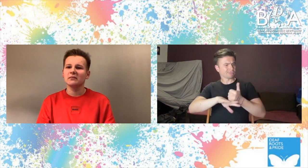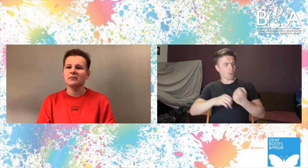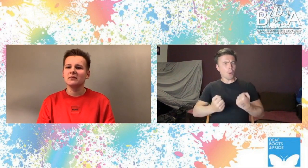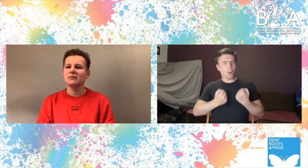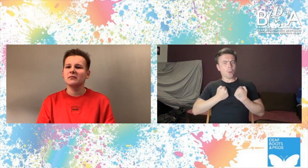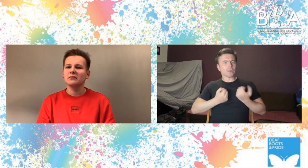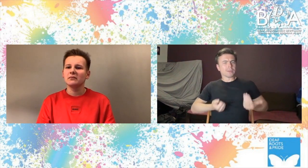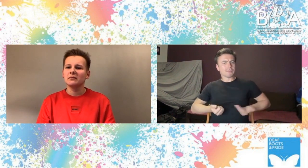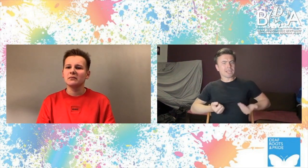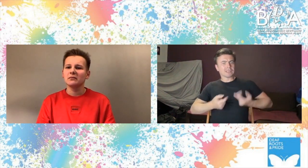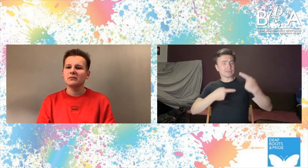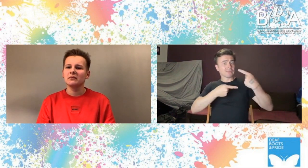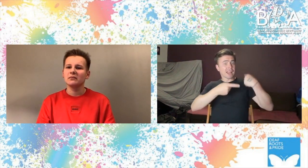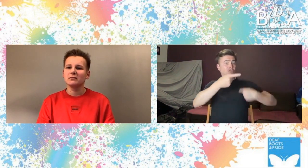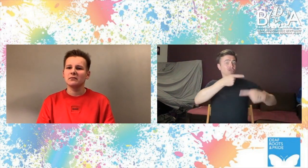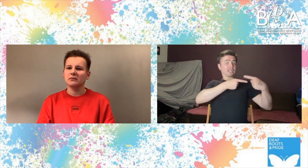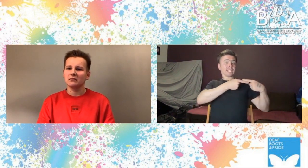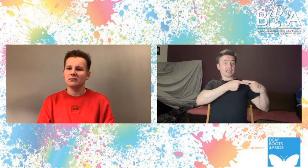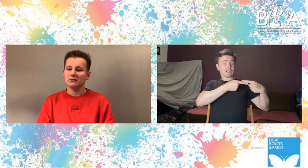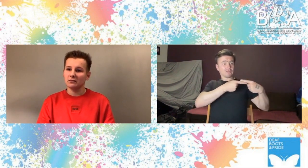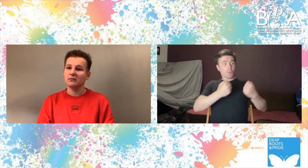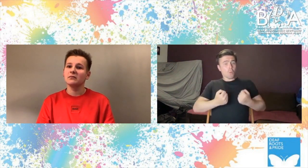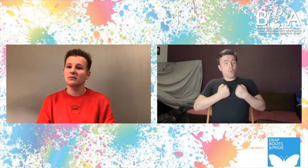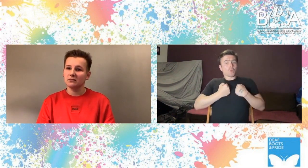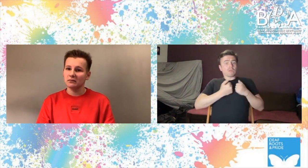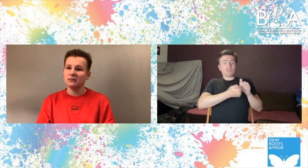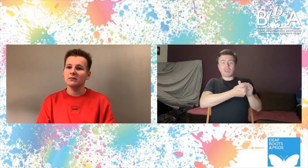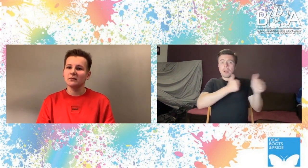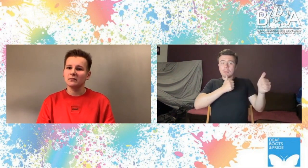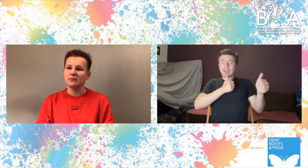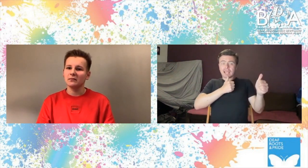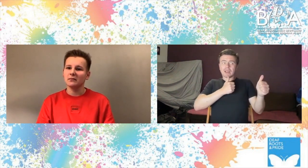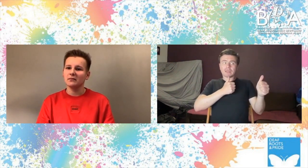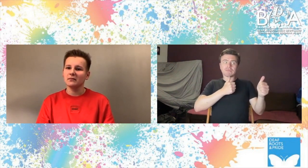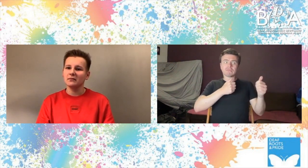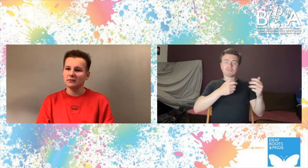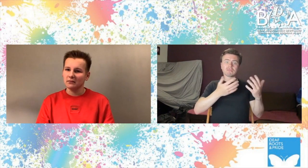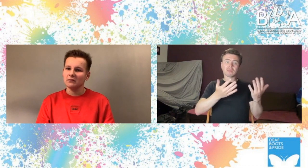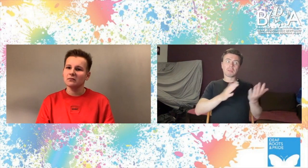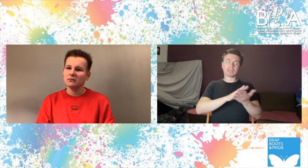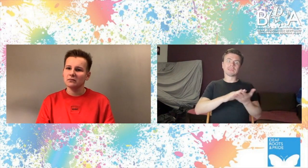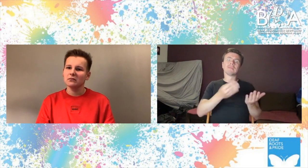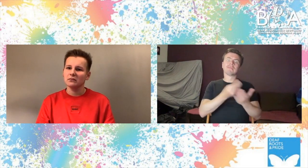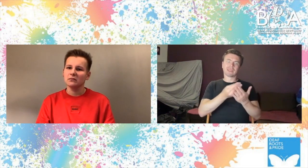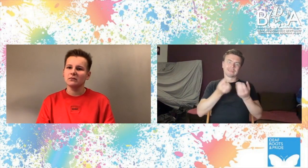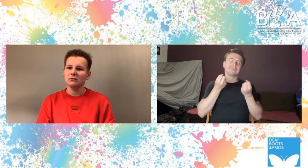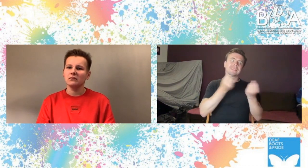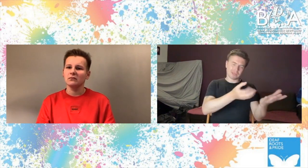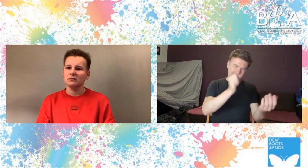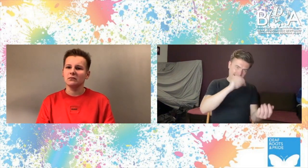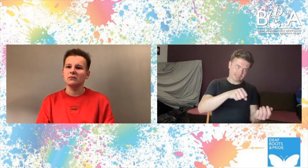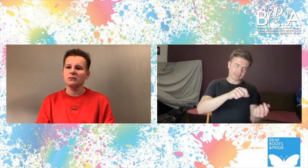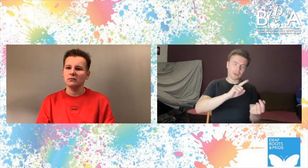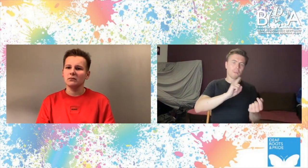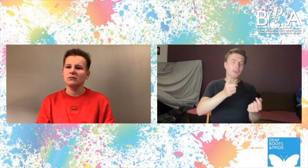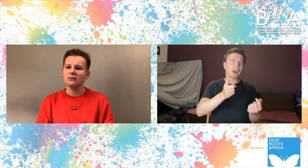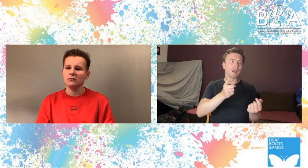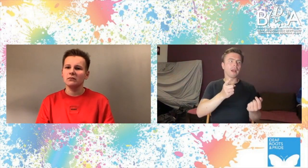own company now and yes, I have spent a lot of money on that, but I think